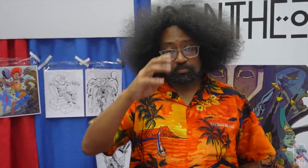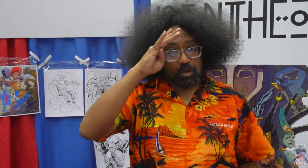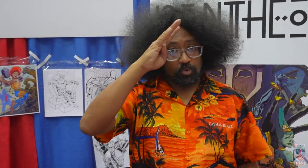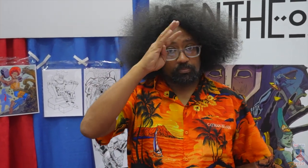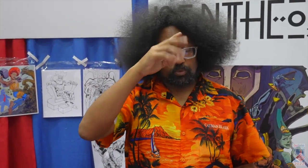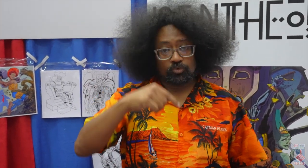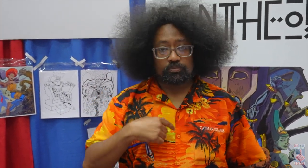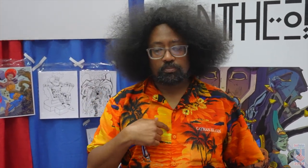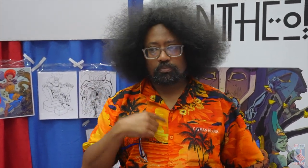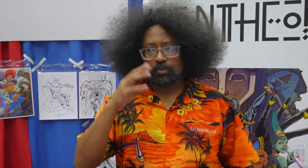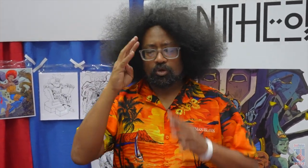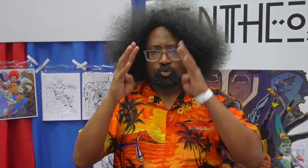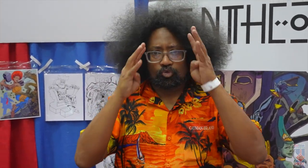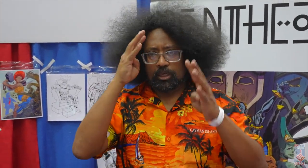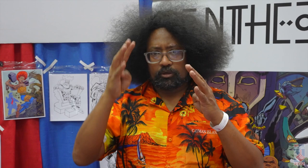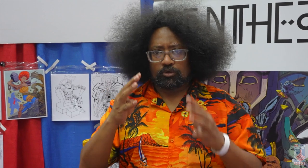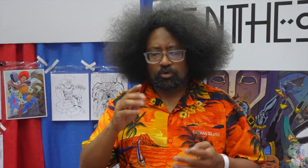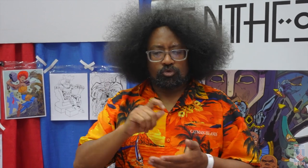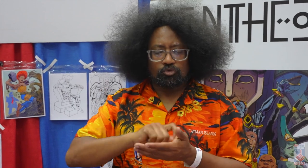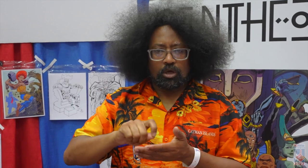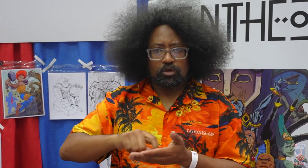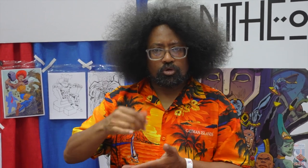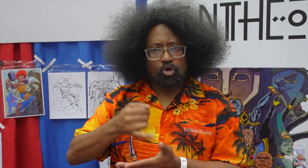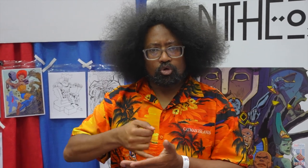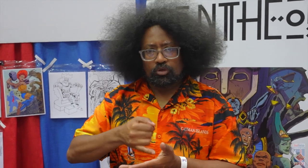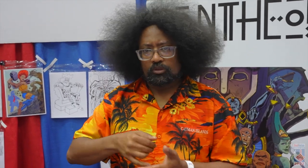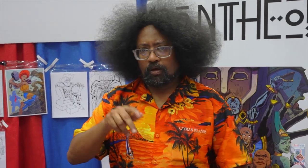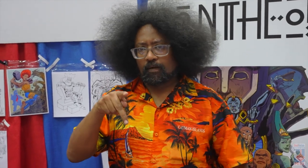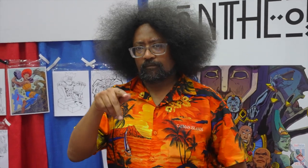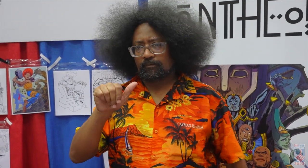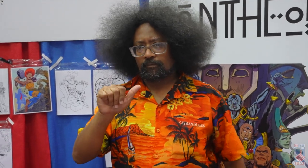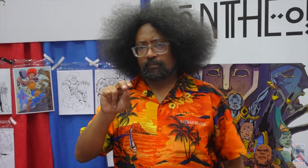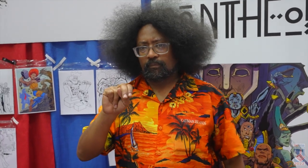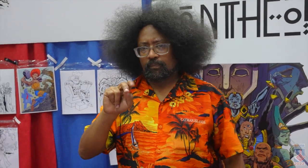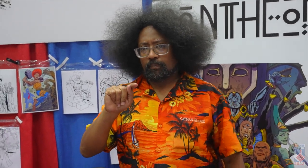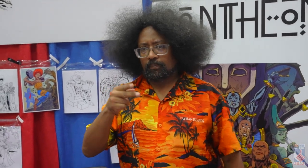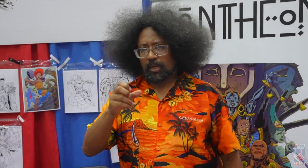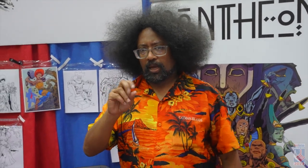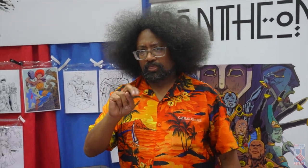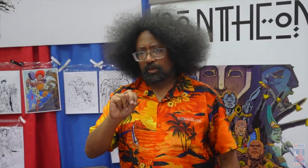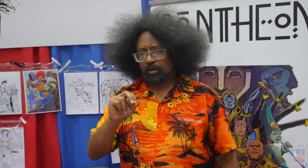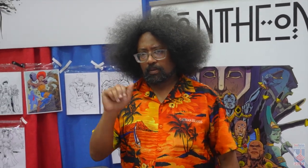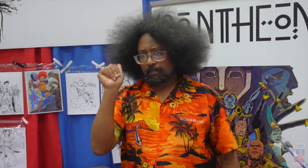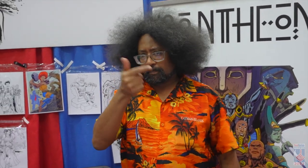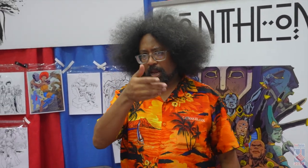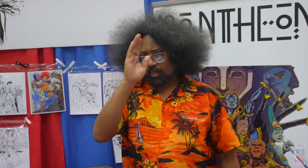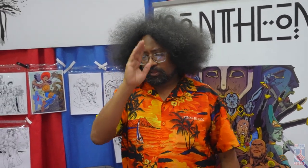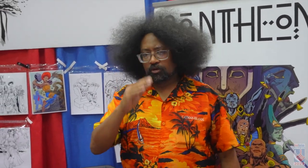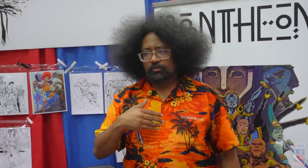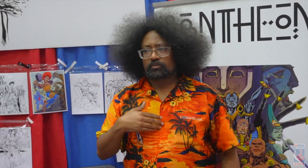I’m a creator, writer, and artist of Pantheon.